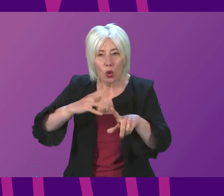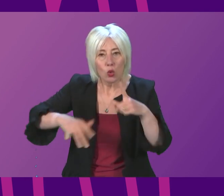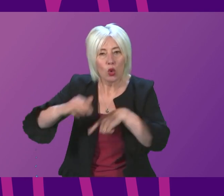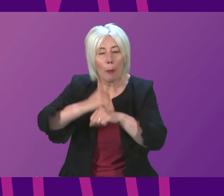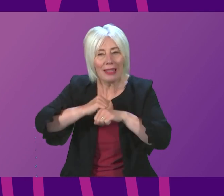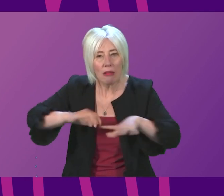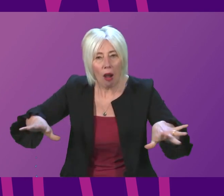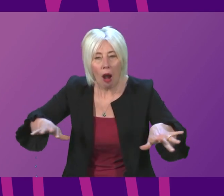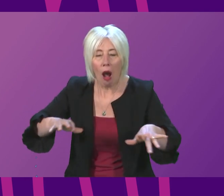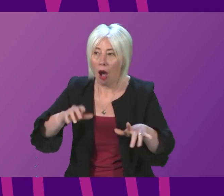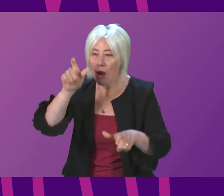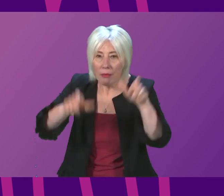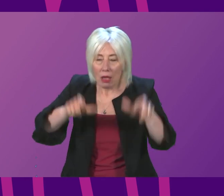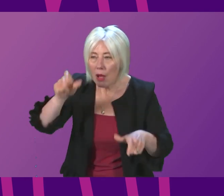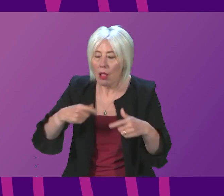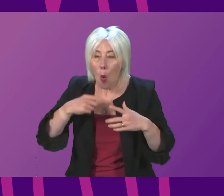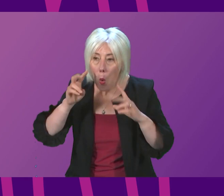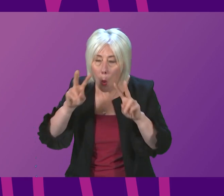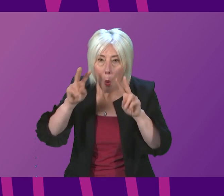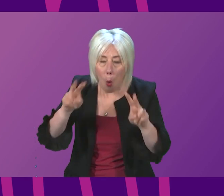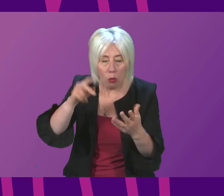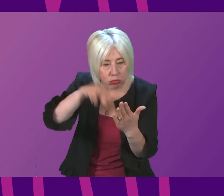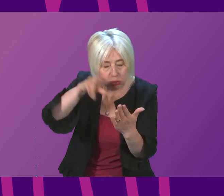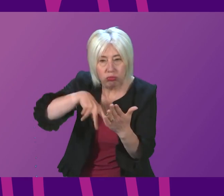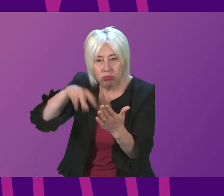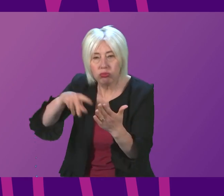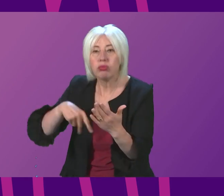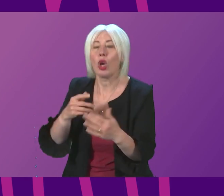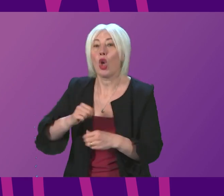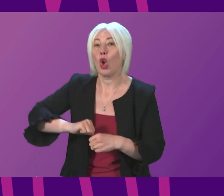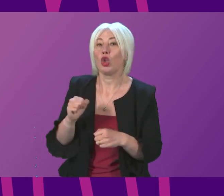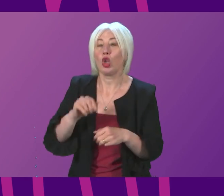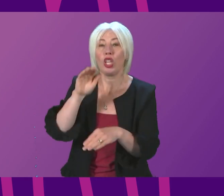impressions, driving more than half a million page views on the Scottish outdoor access code website.